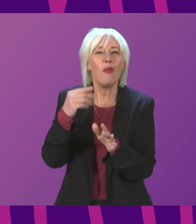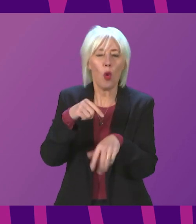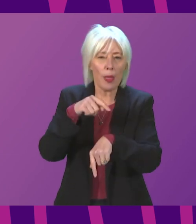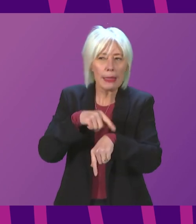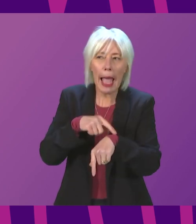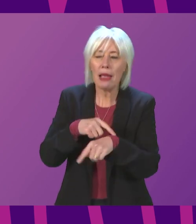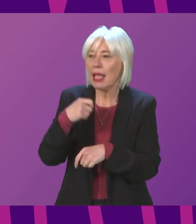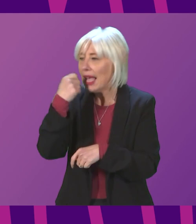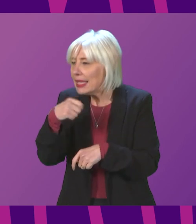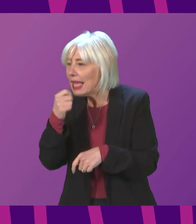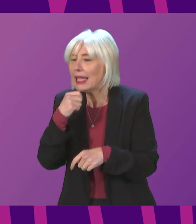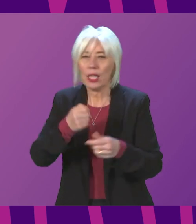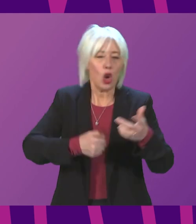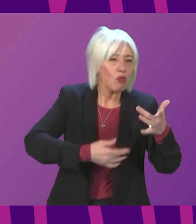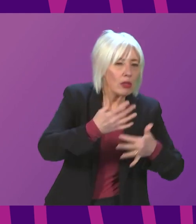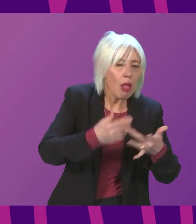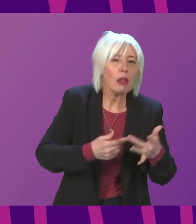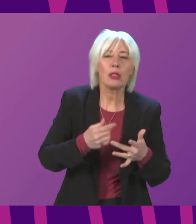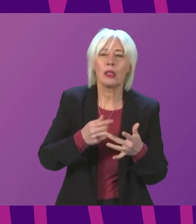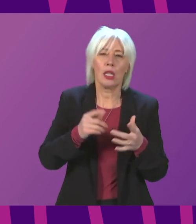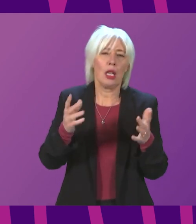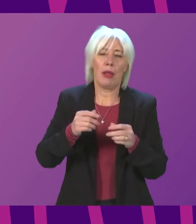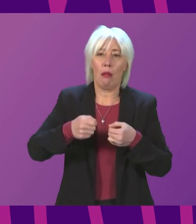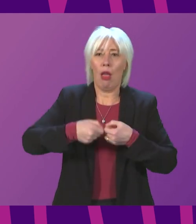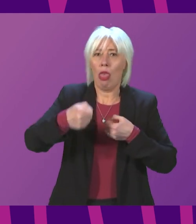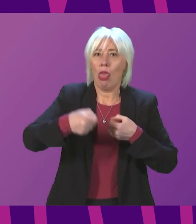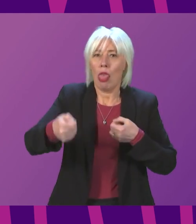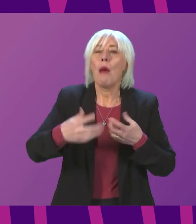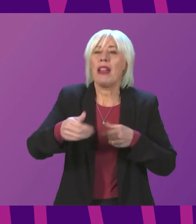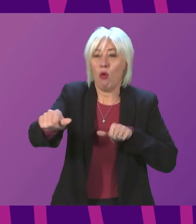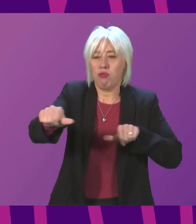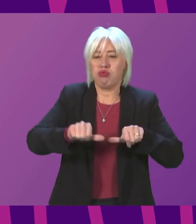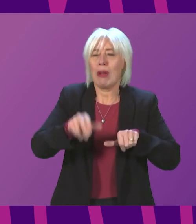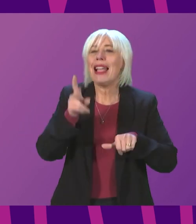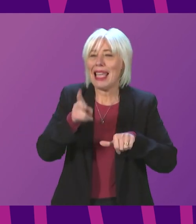times has improved and turnaround times have again become much shorter. There is the essential